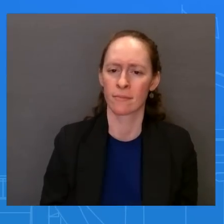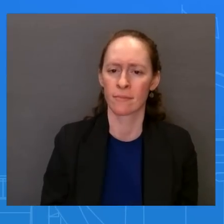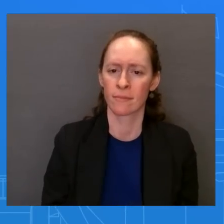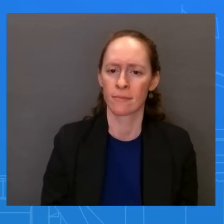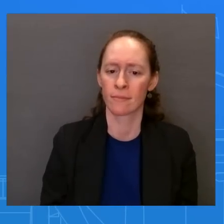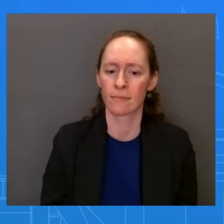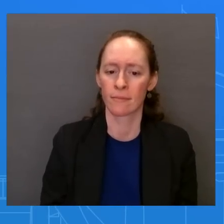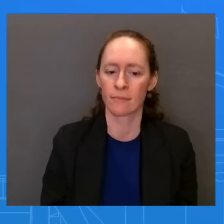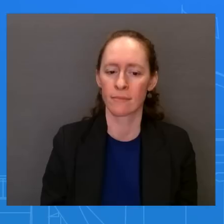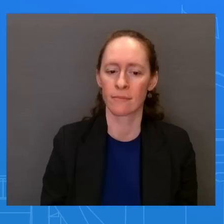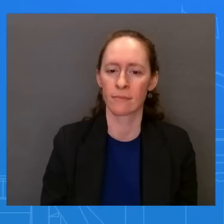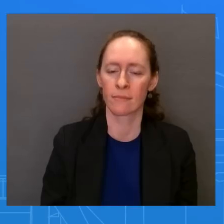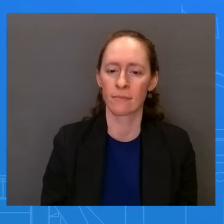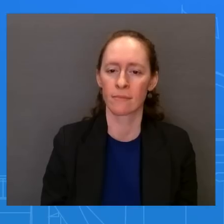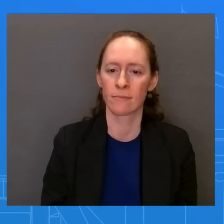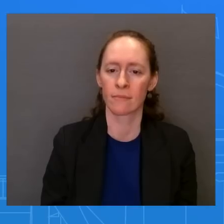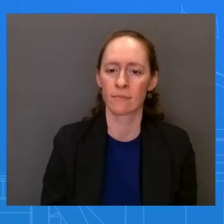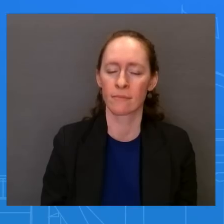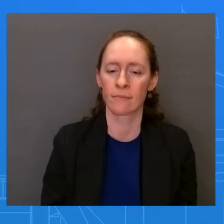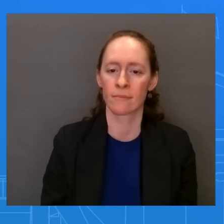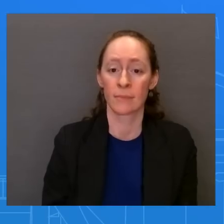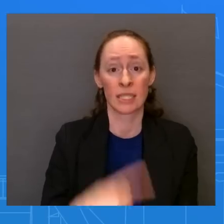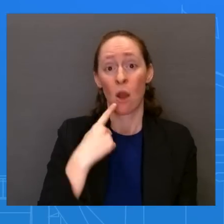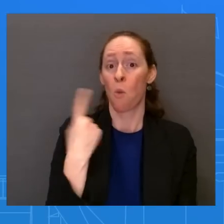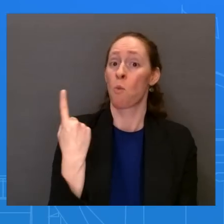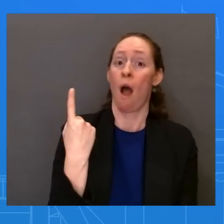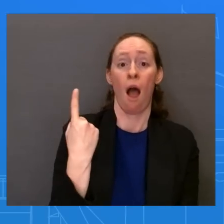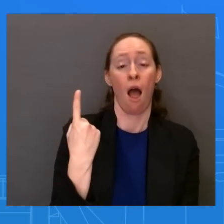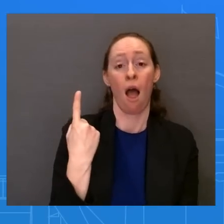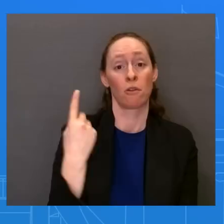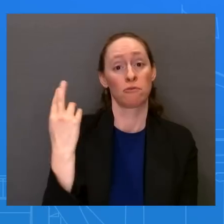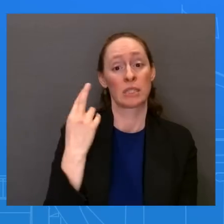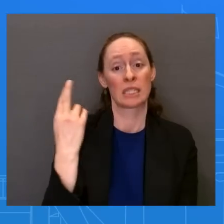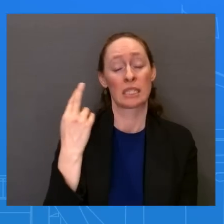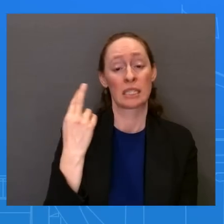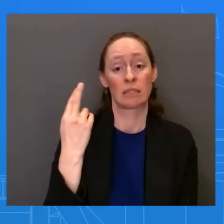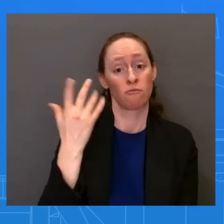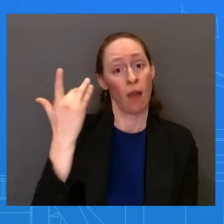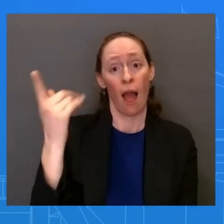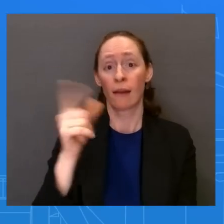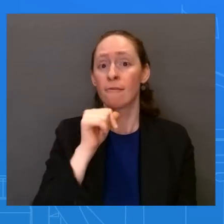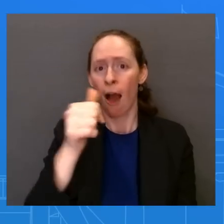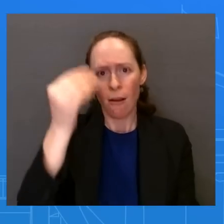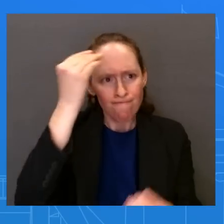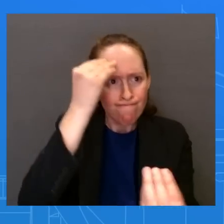why they shouldn't reveal further details right now was "regular ongoing public disclosures also pose the risk